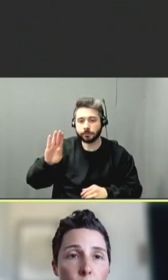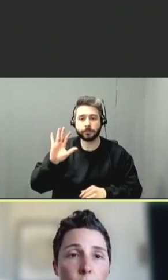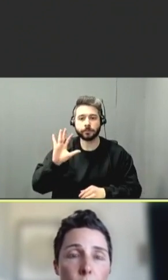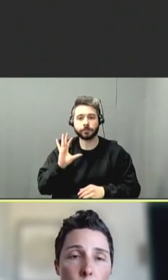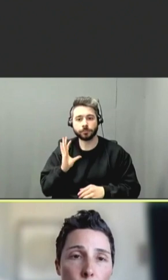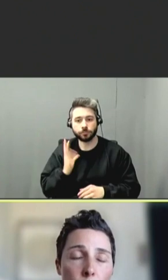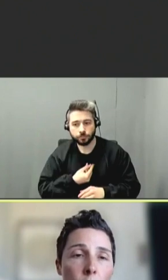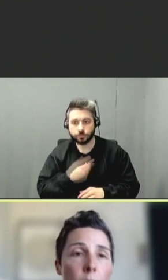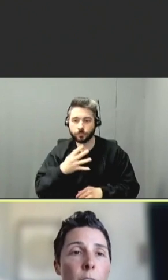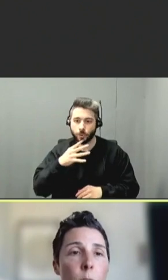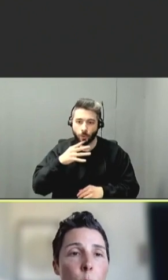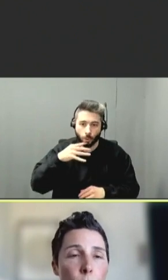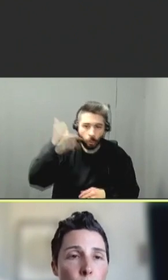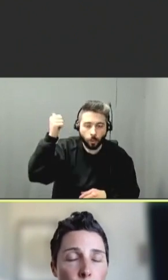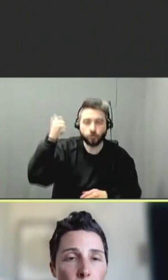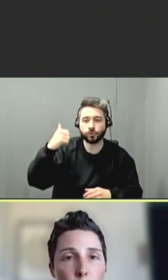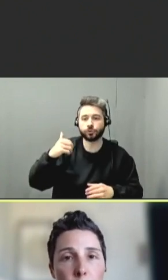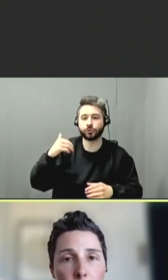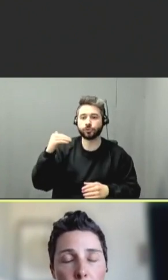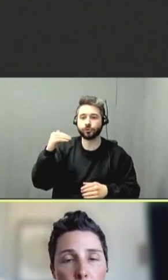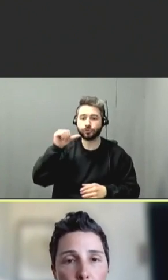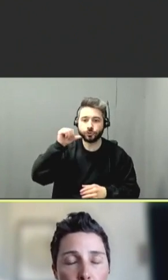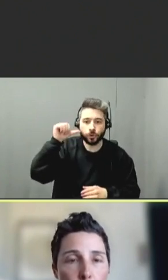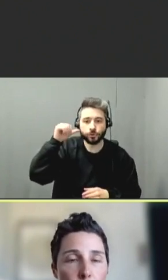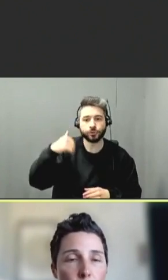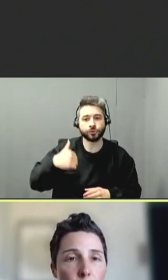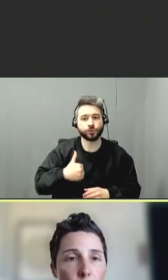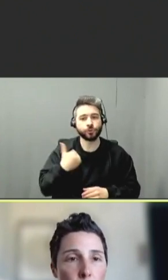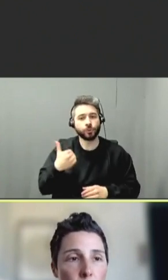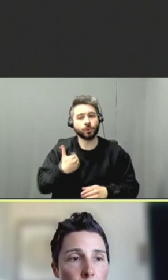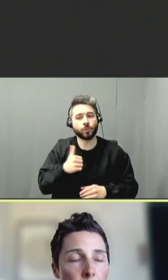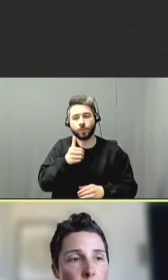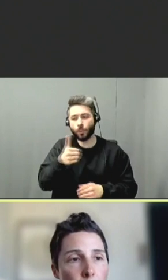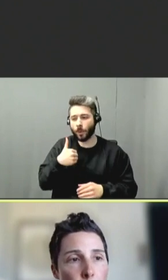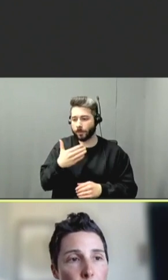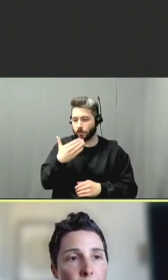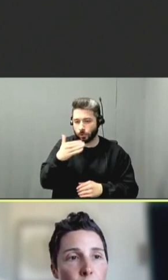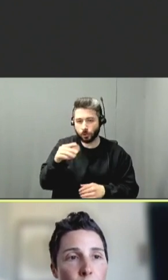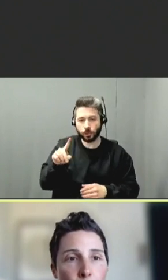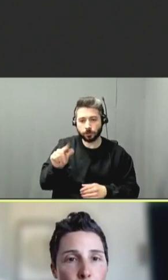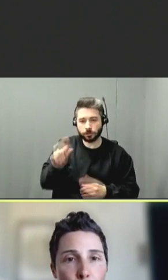adults, youth. And when we don't have good date for those parts of the community, it's very hard